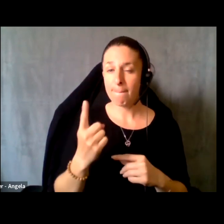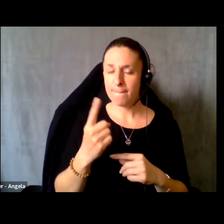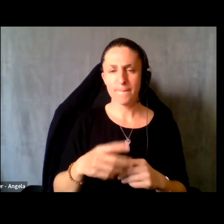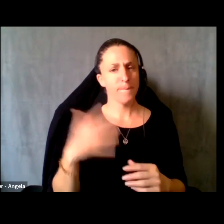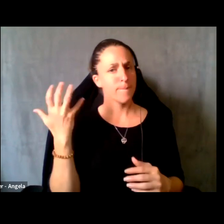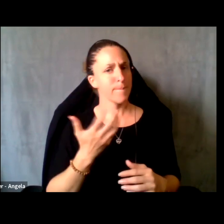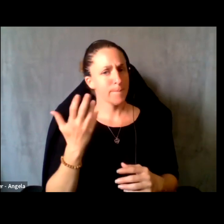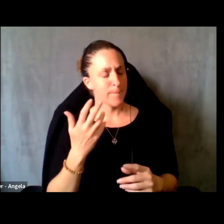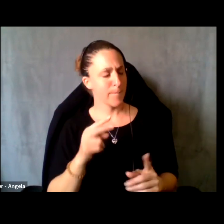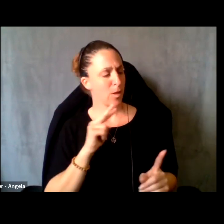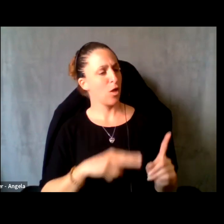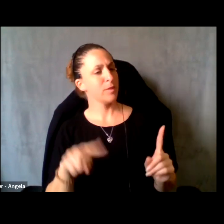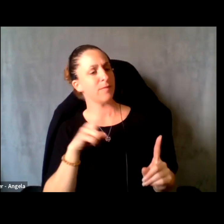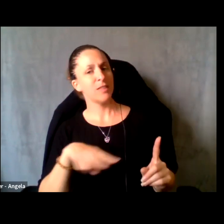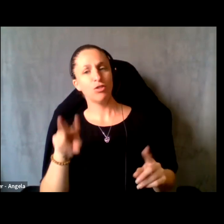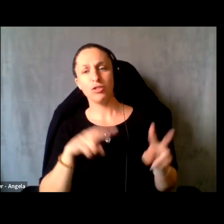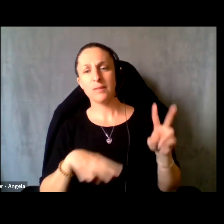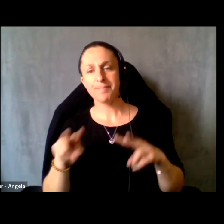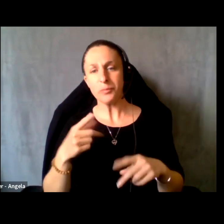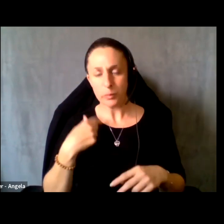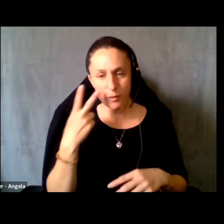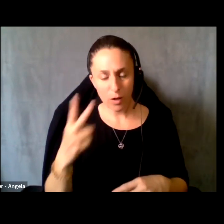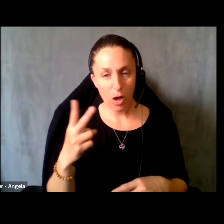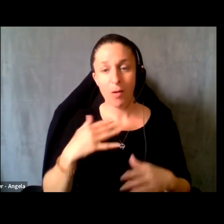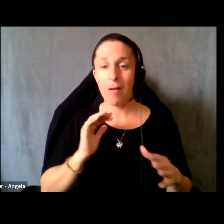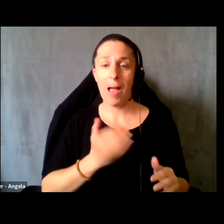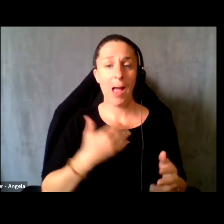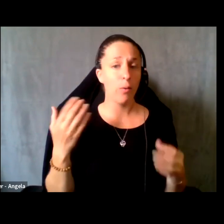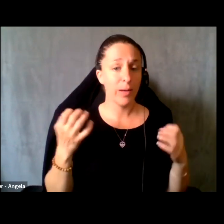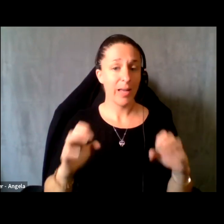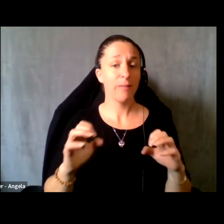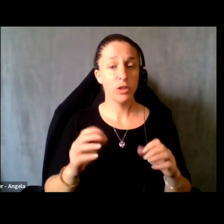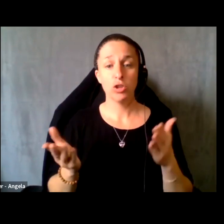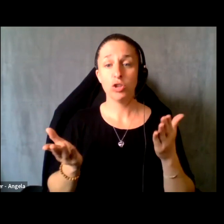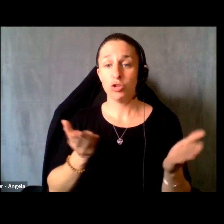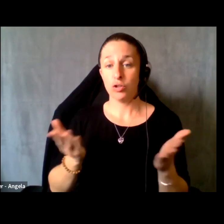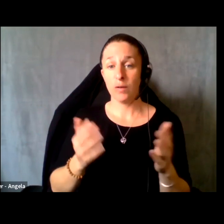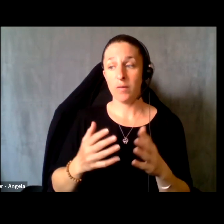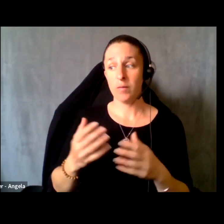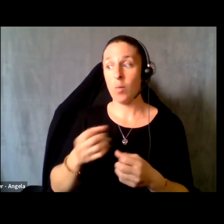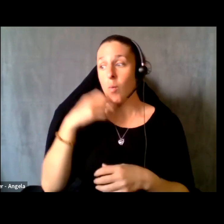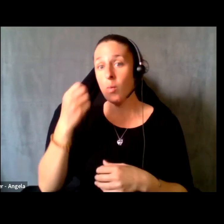thus far in our efforts to serve older adults is that many older adults have quite the fear